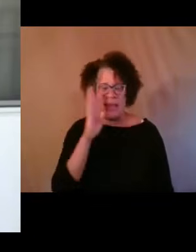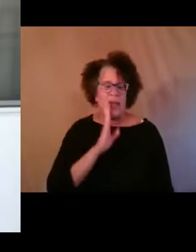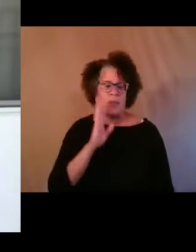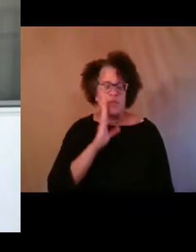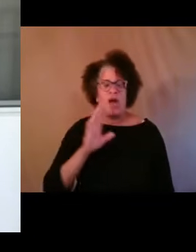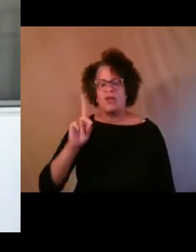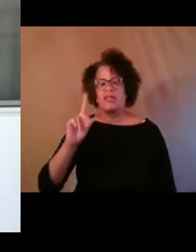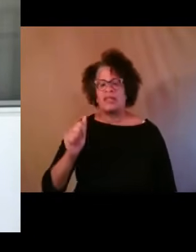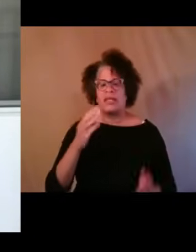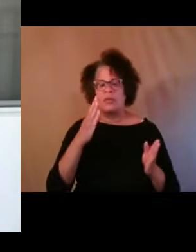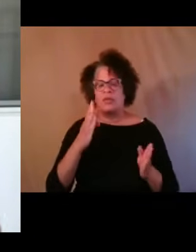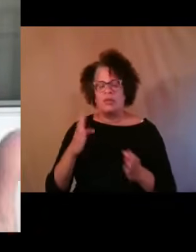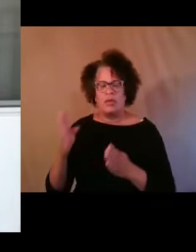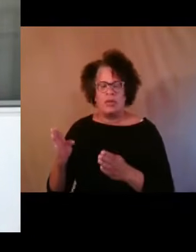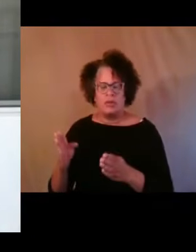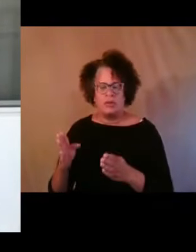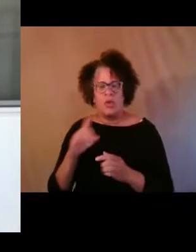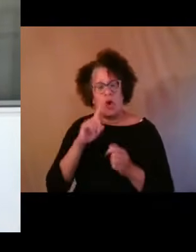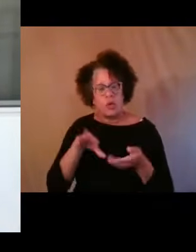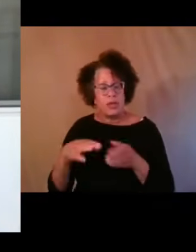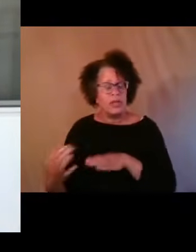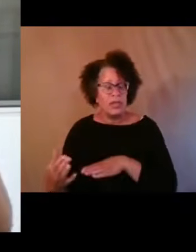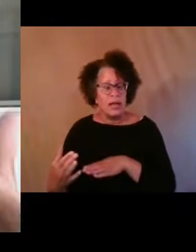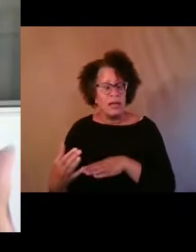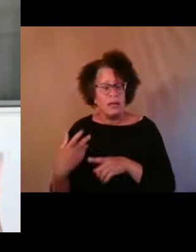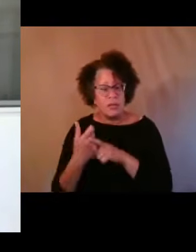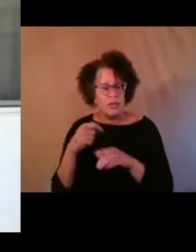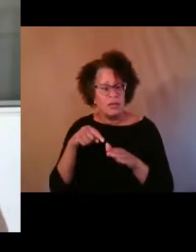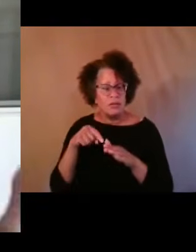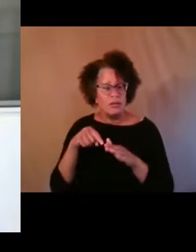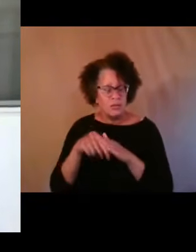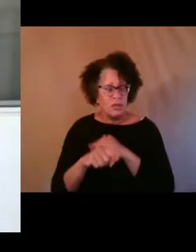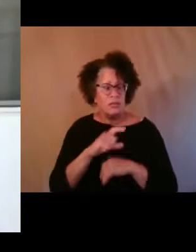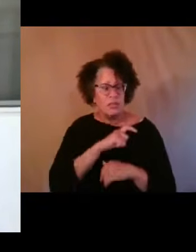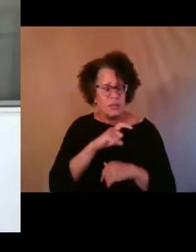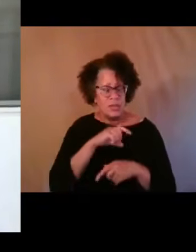who are really dying at the hands of our police, dying in our communities and our streets.